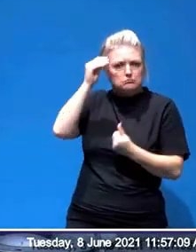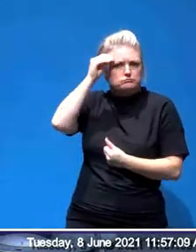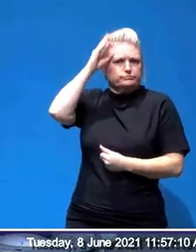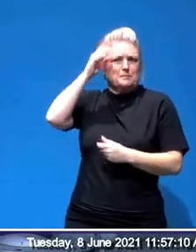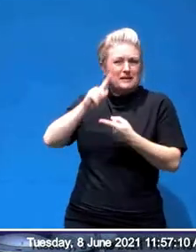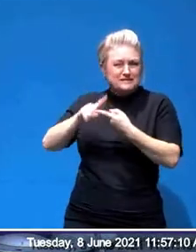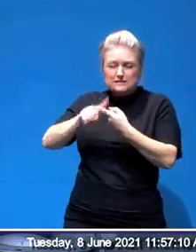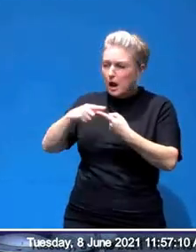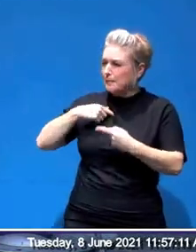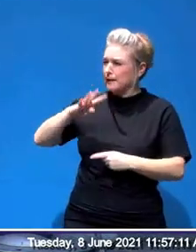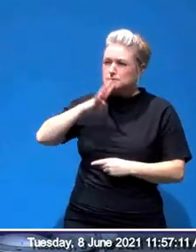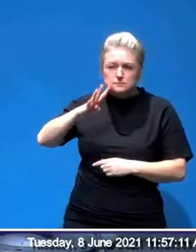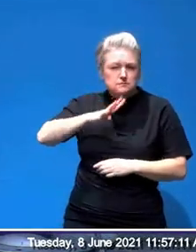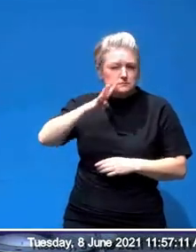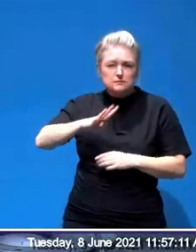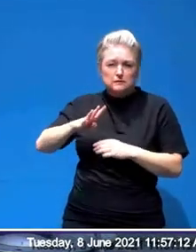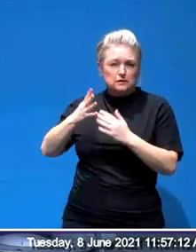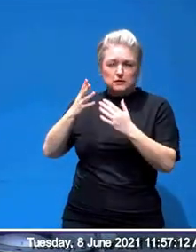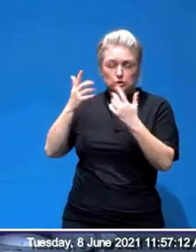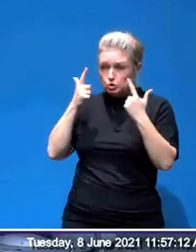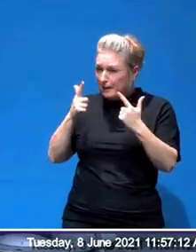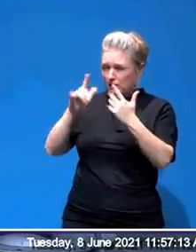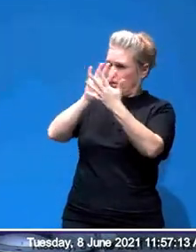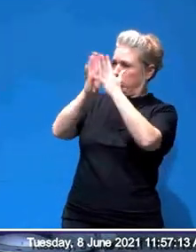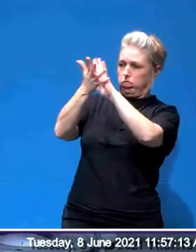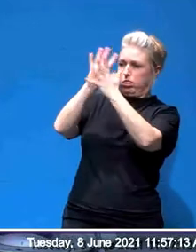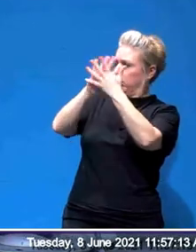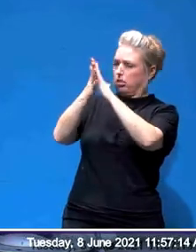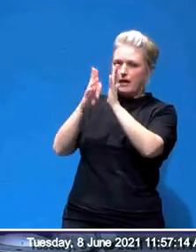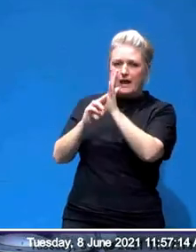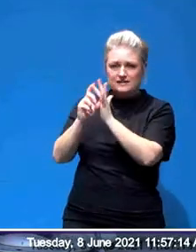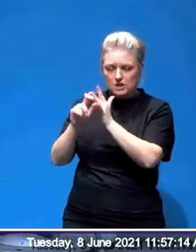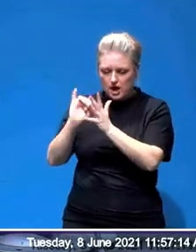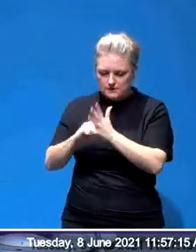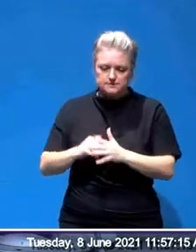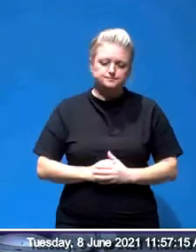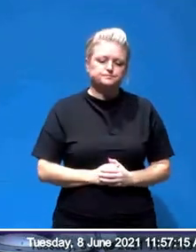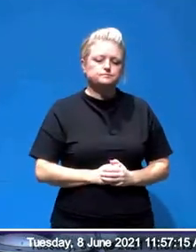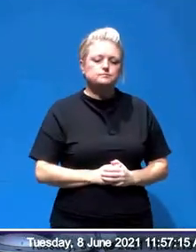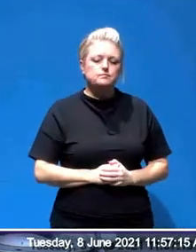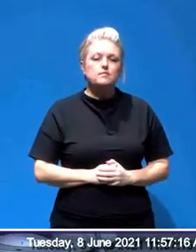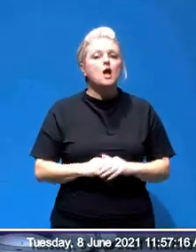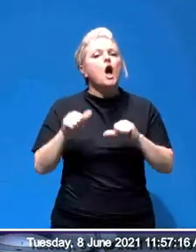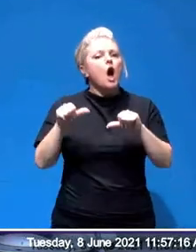supports for Daniel on his return home, and then just at the end of the letter, you say: